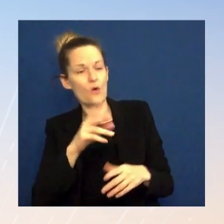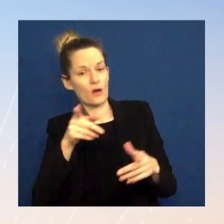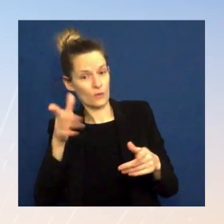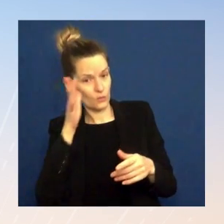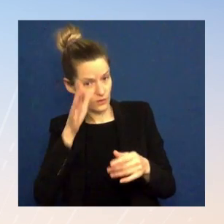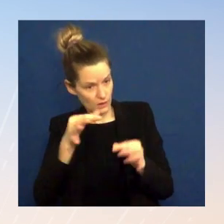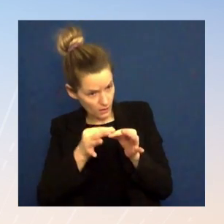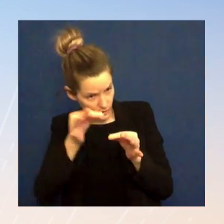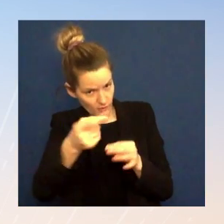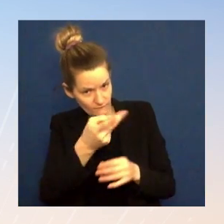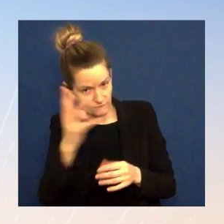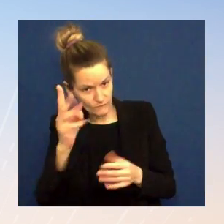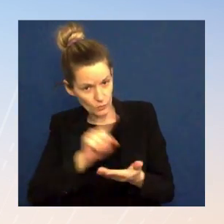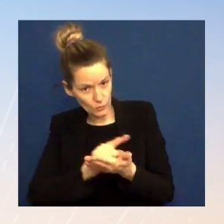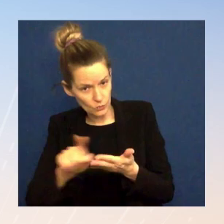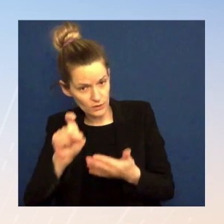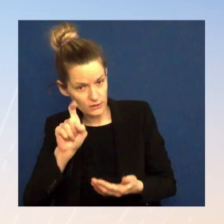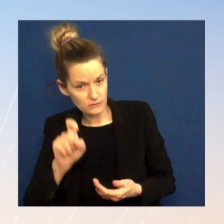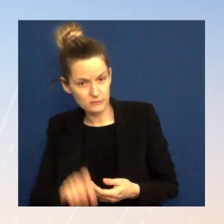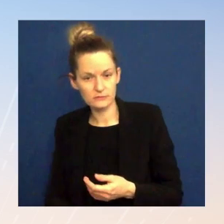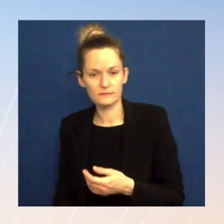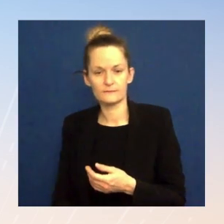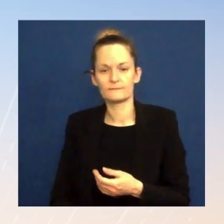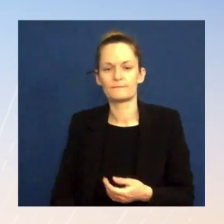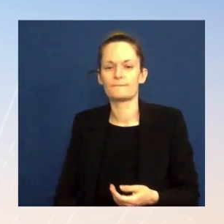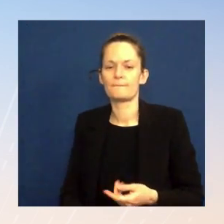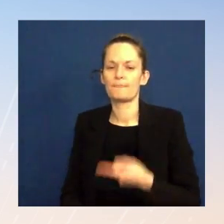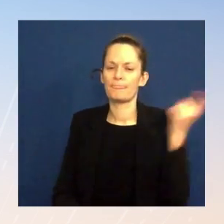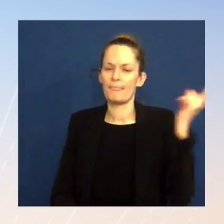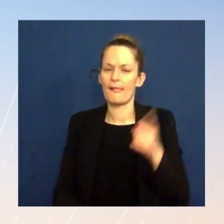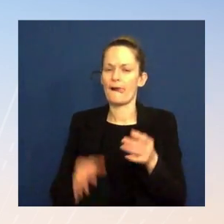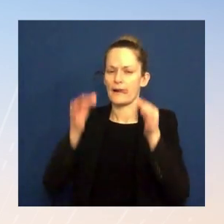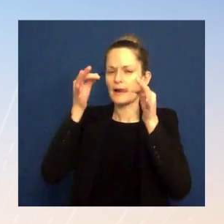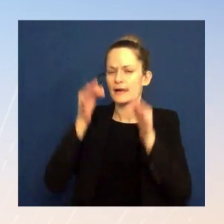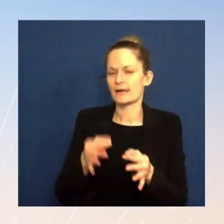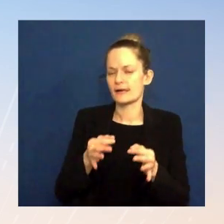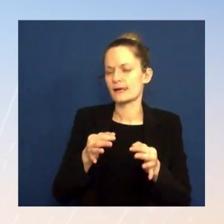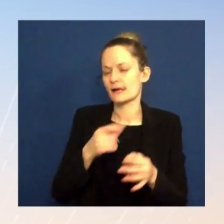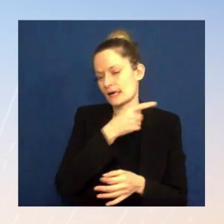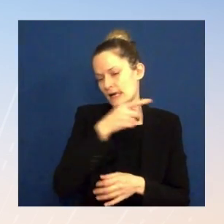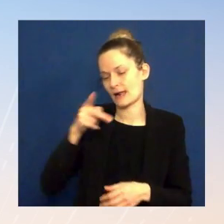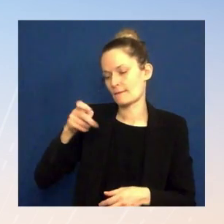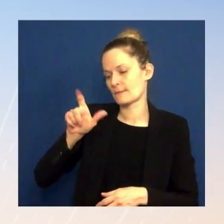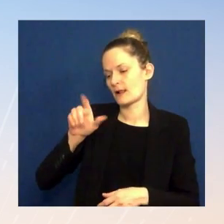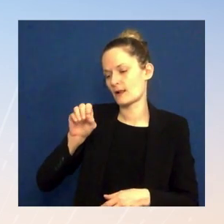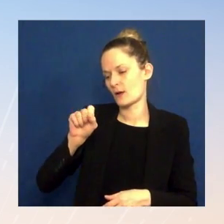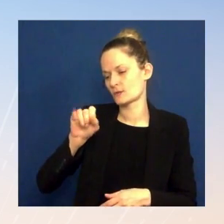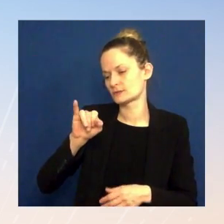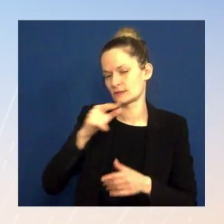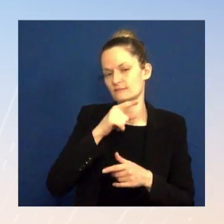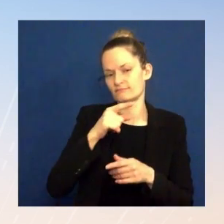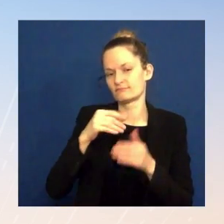to Speaker Pelosi and Leader Schumer. Obviously, the President continues to want to get both pieces of legislation done.